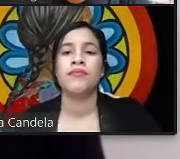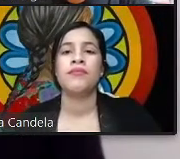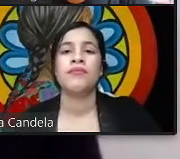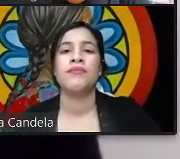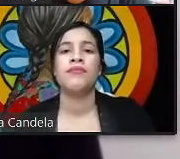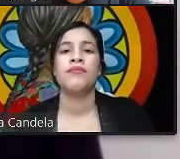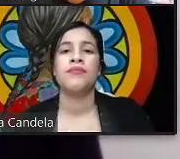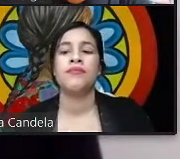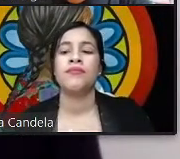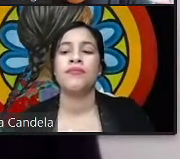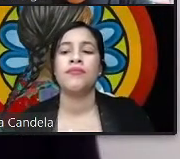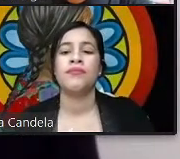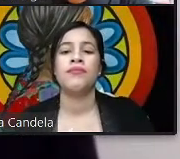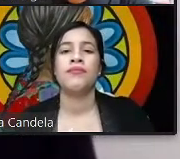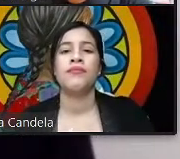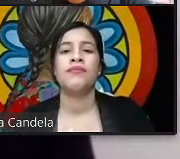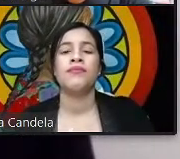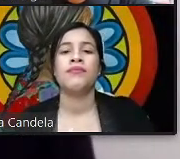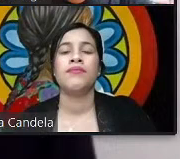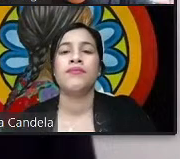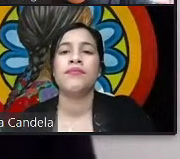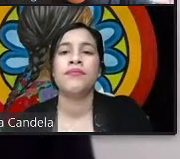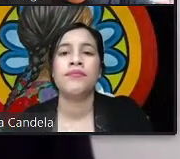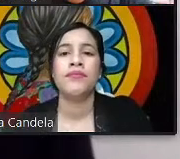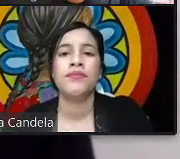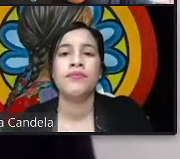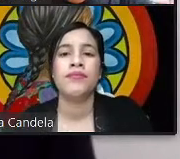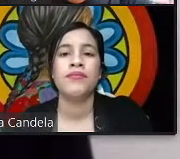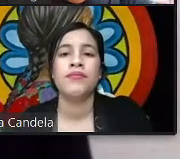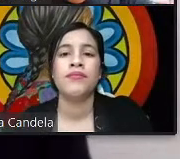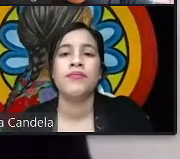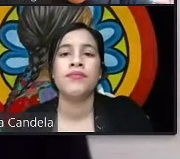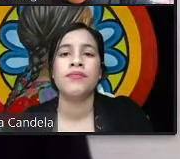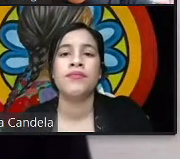the truth is that I've heard that people have afraid that they are afraid to get